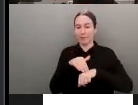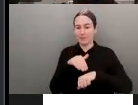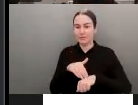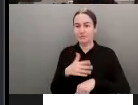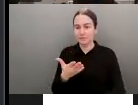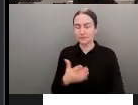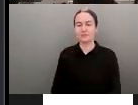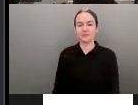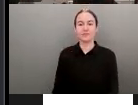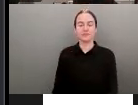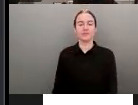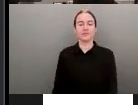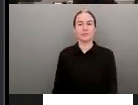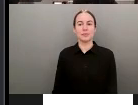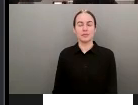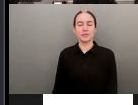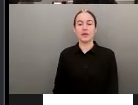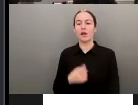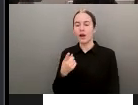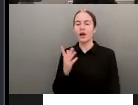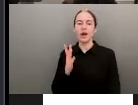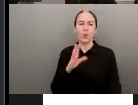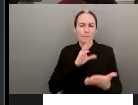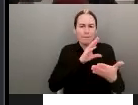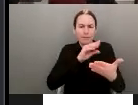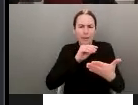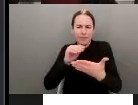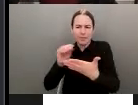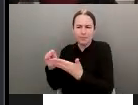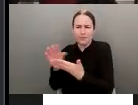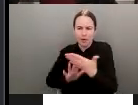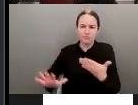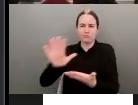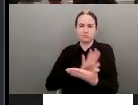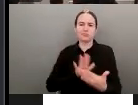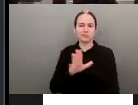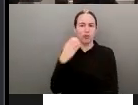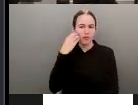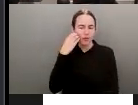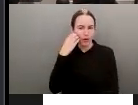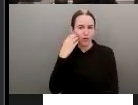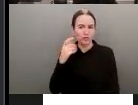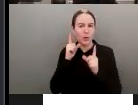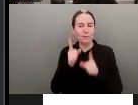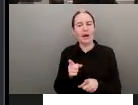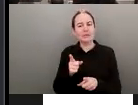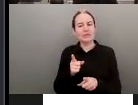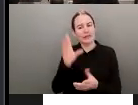When it is working, it is taking pictures of everything on your phone. It needs you